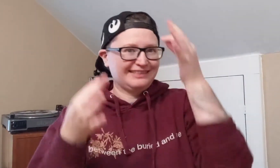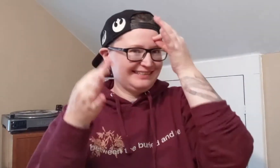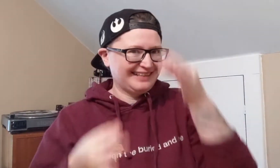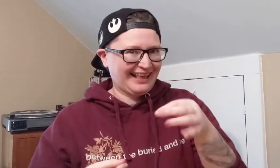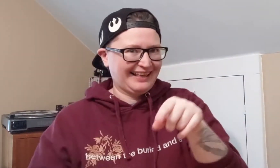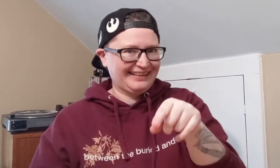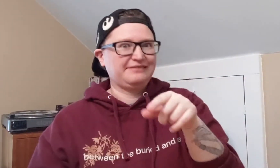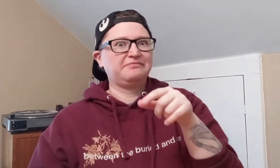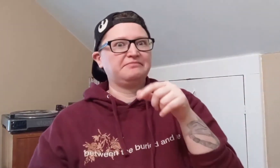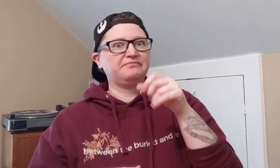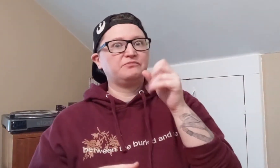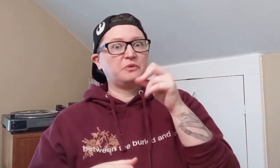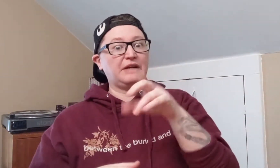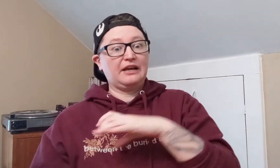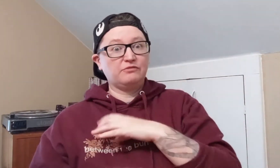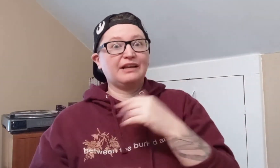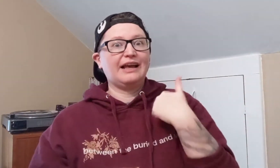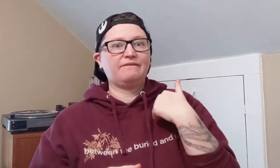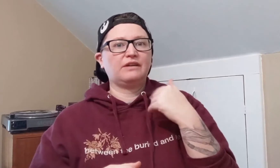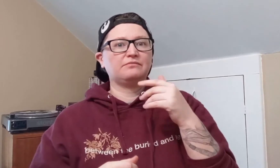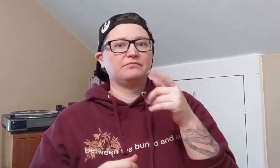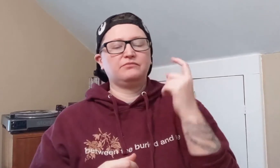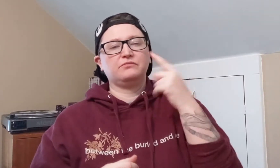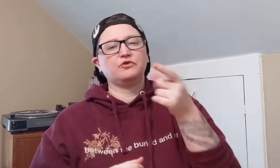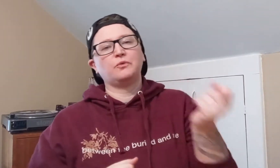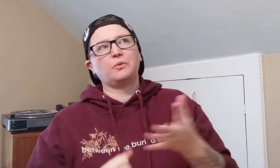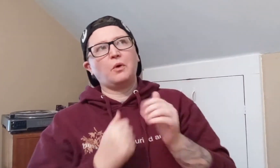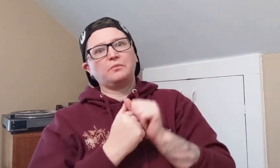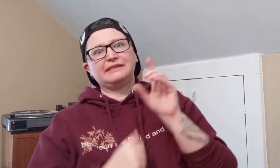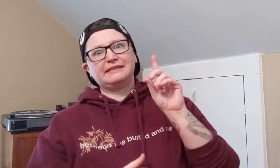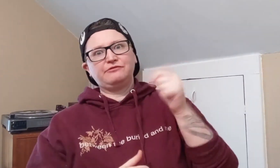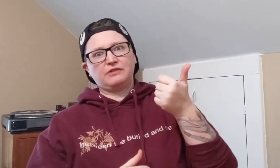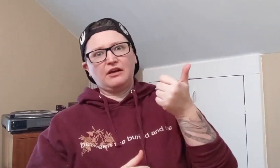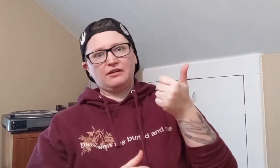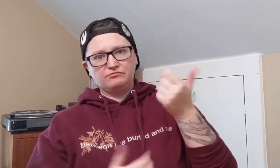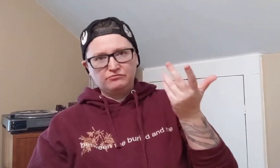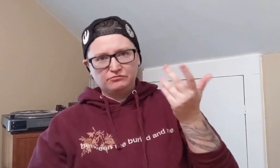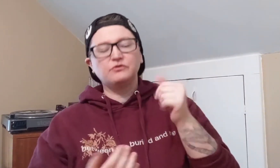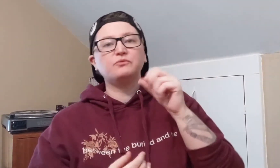and the player decides that so your character so well you roll with a d10